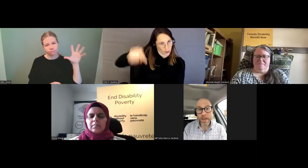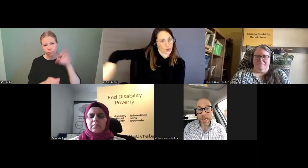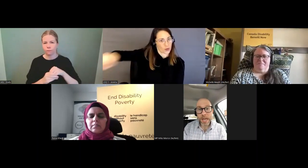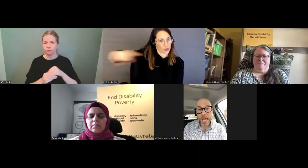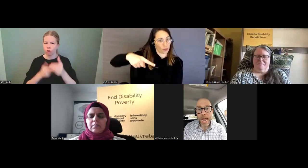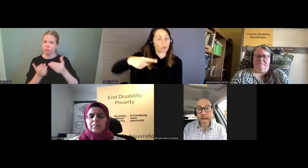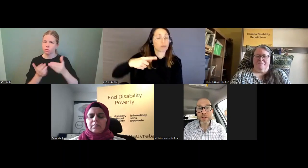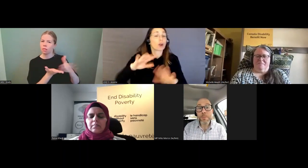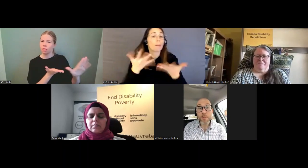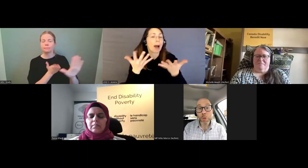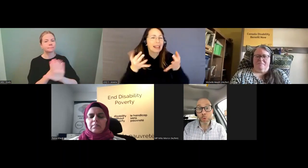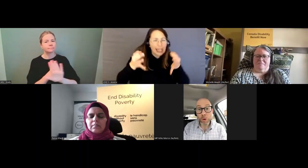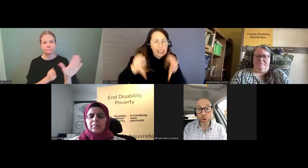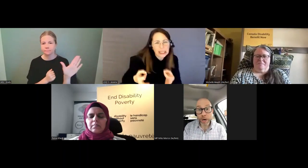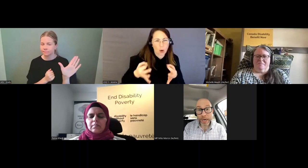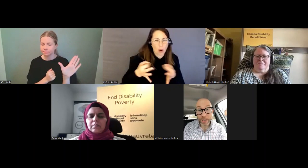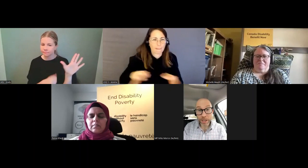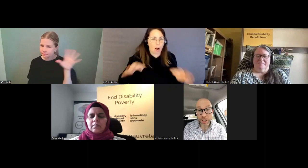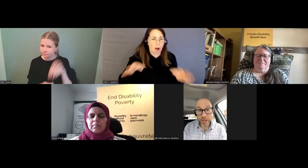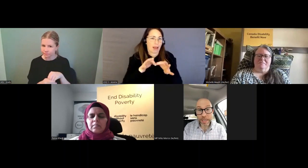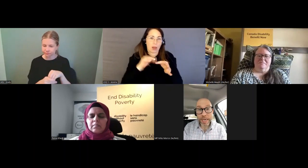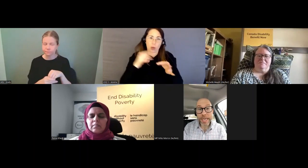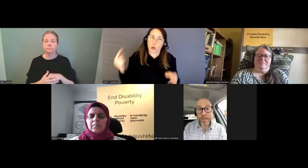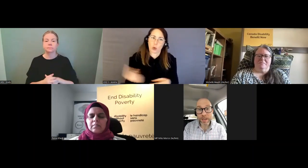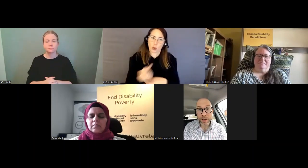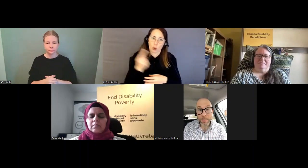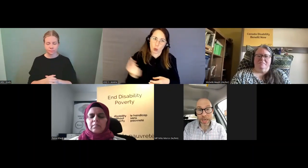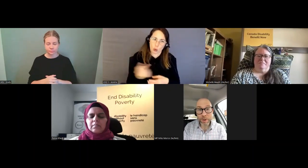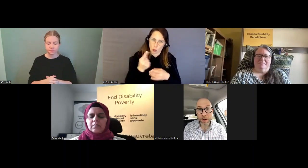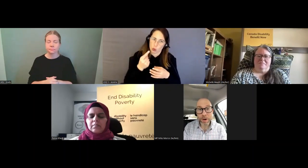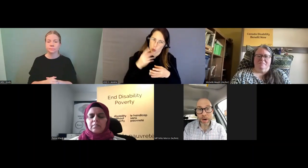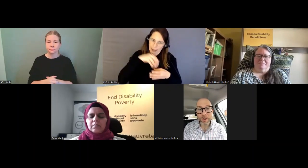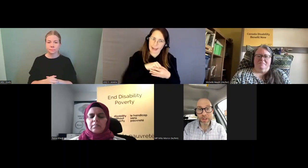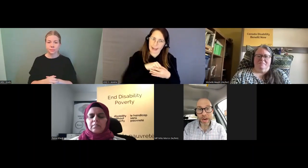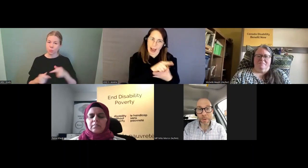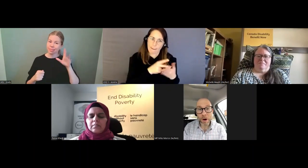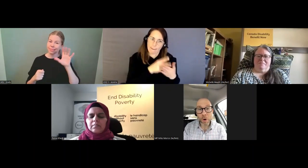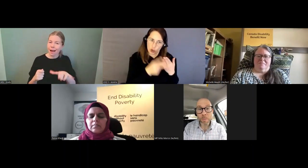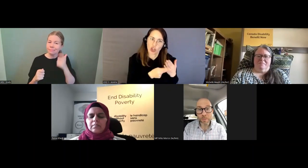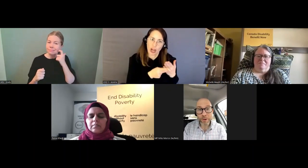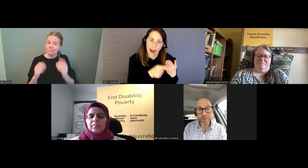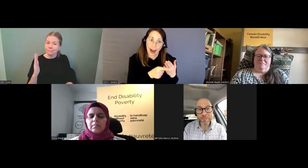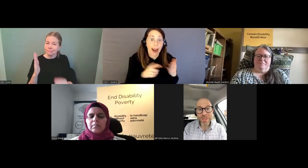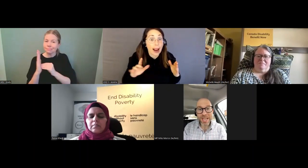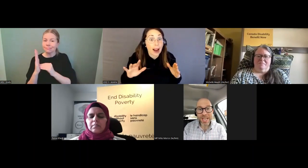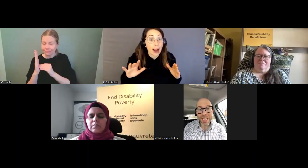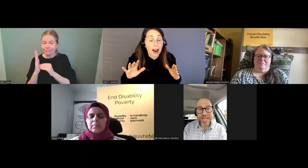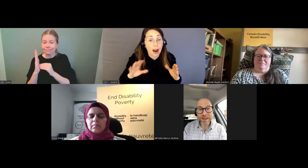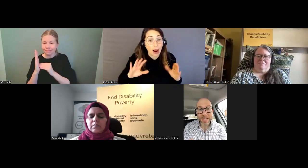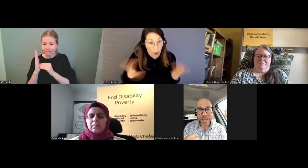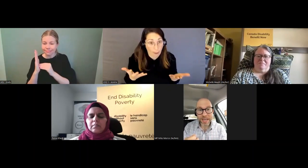IT IS THROUGH ORGANIZATIONS LIKE DISABILITY WITHOUT POVERTY THAT I'M HOPEFUL THAT CANADIANS